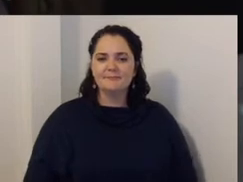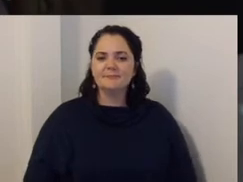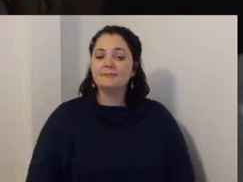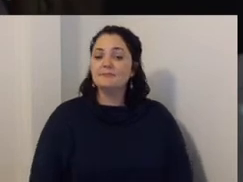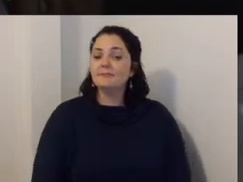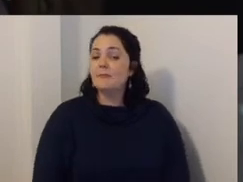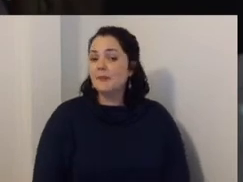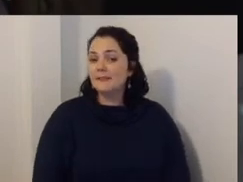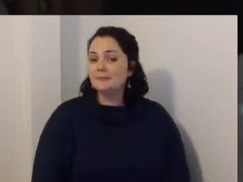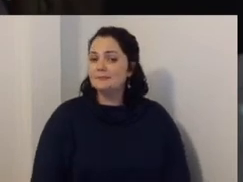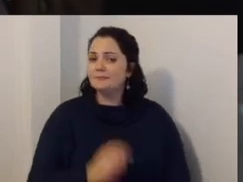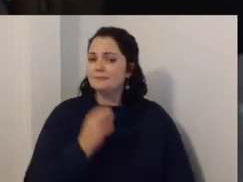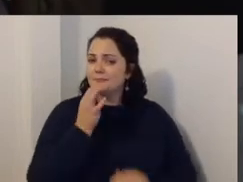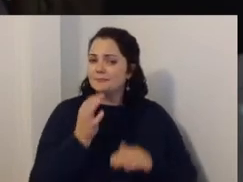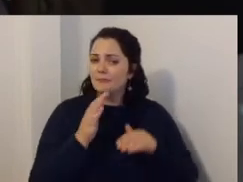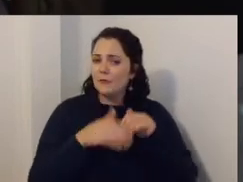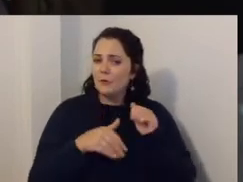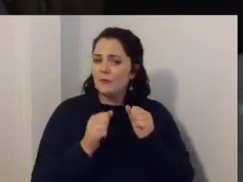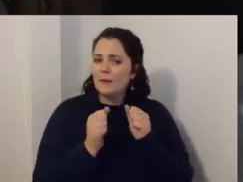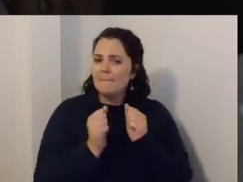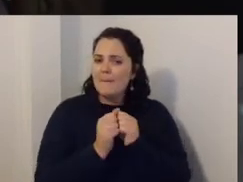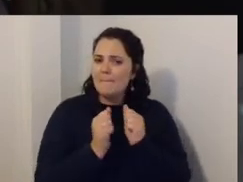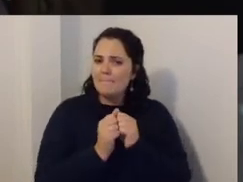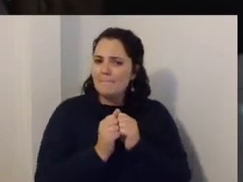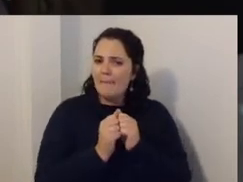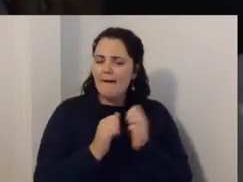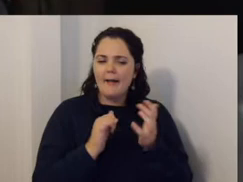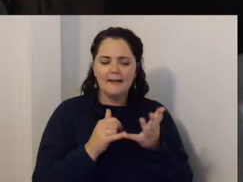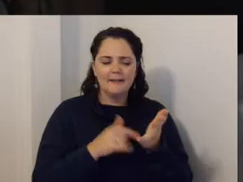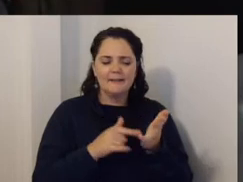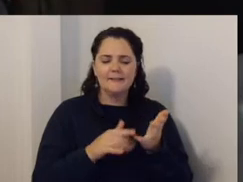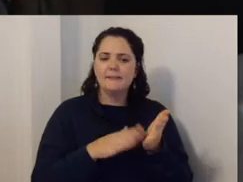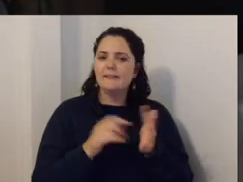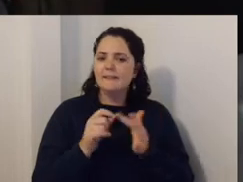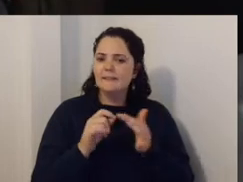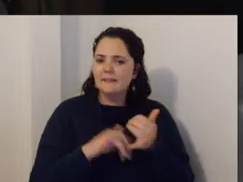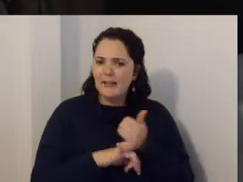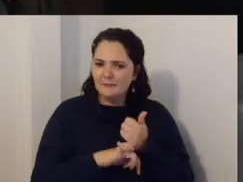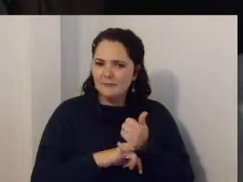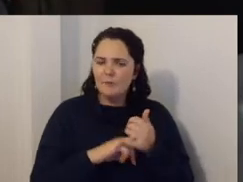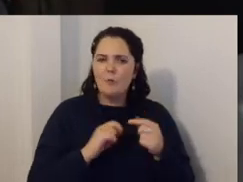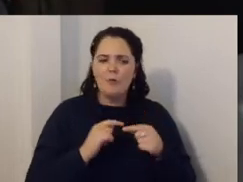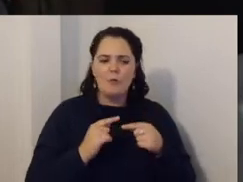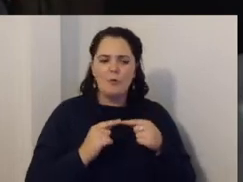Yeah yeah you know paper stumps um tortillons or rolled paper stumps um look it really is a